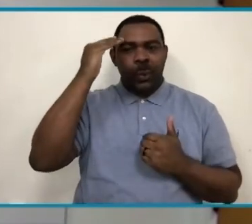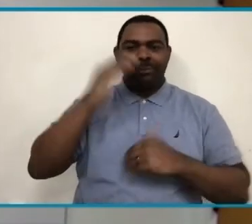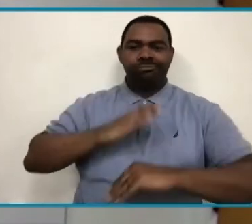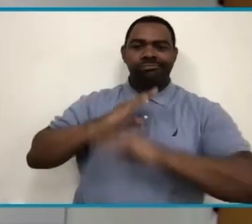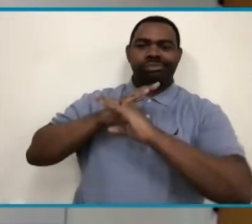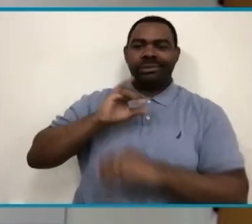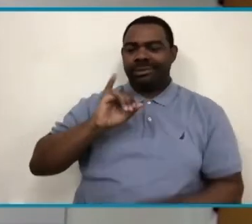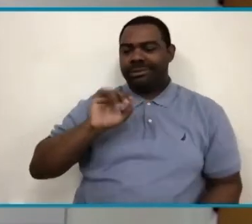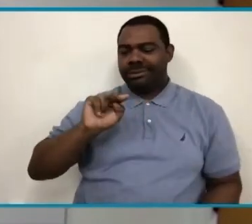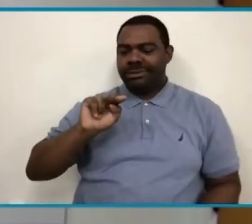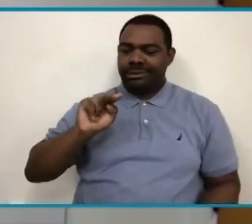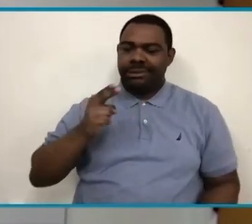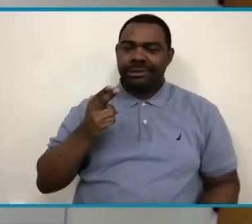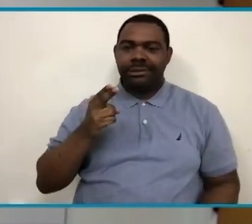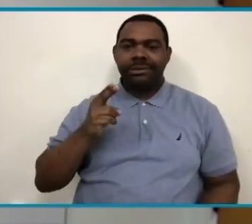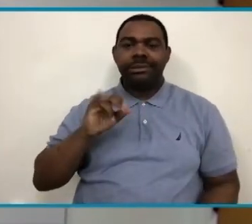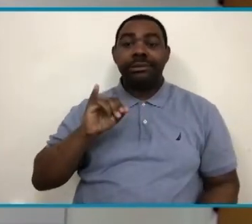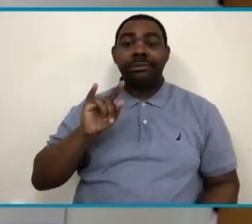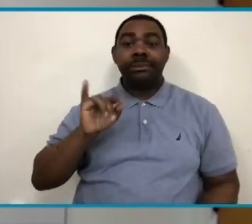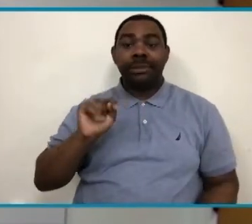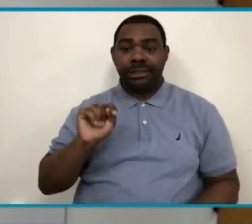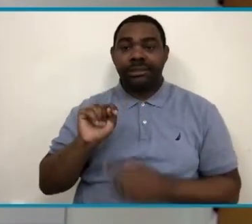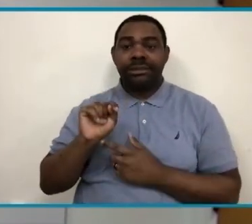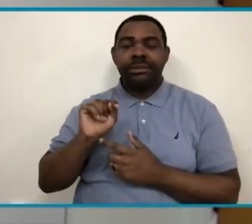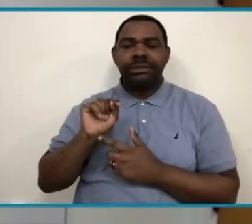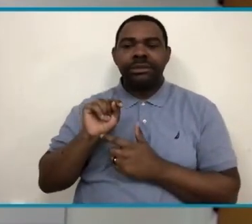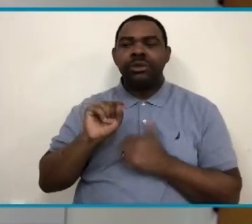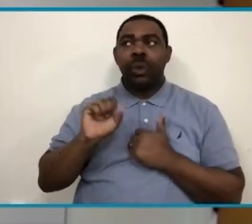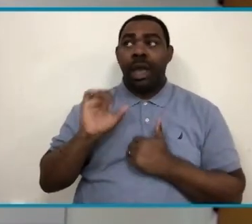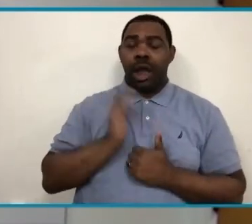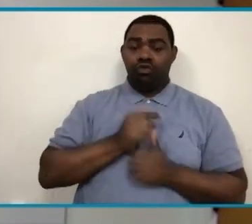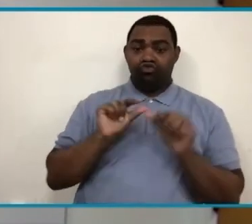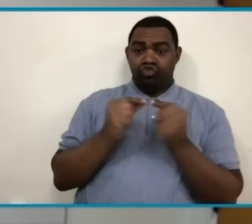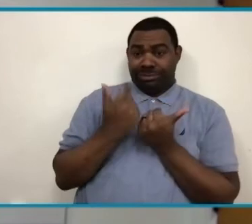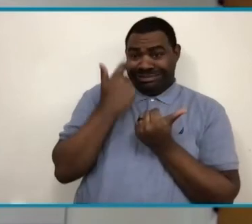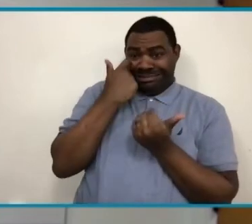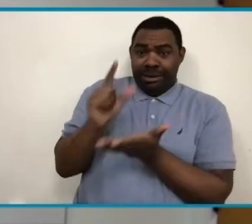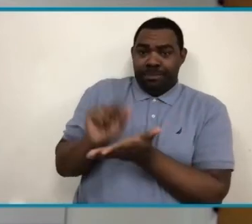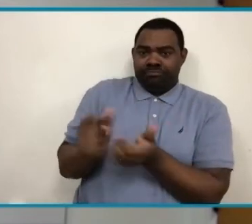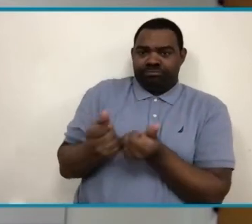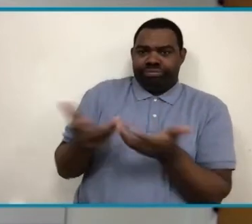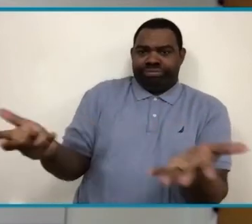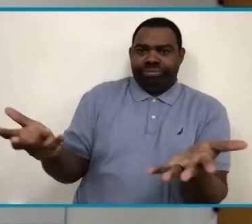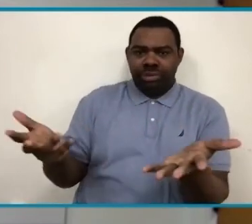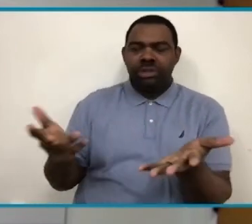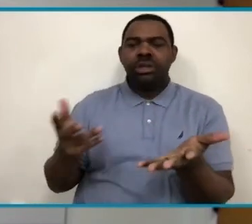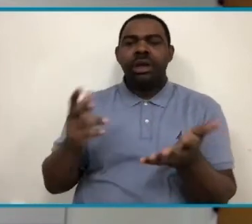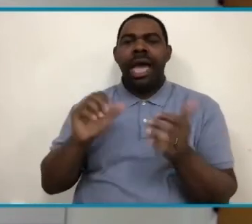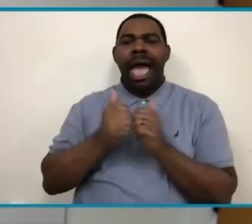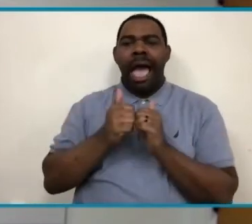Our group has previously published data relating GABA to cognitive performance in older adults.